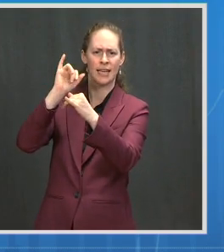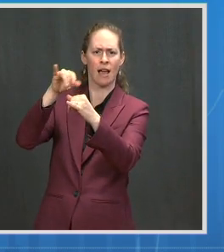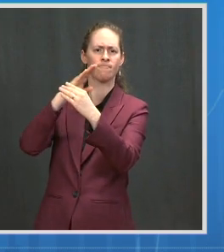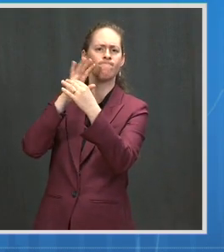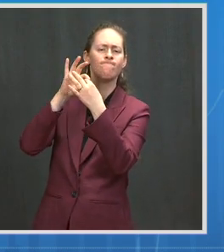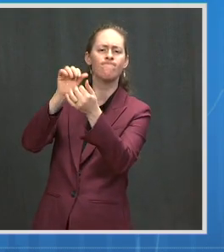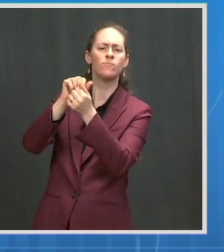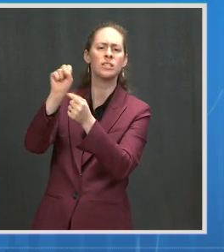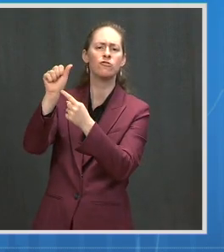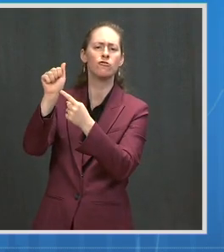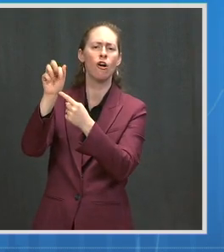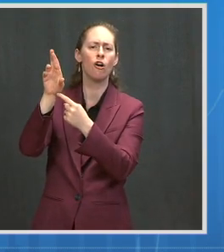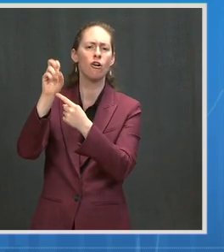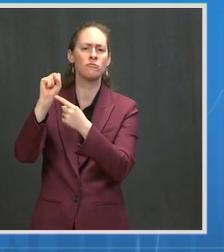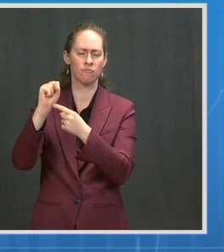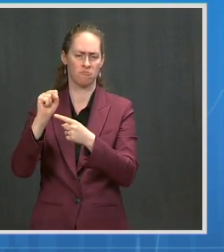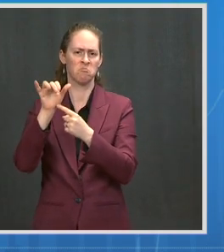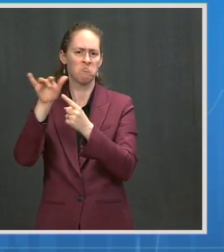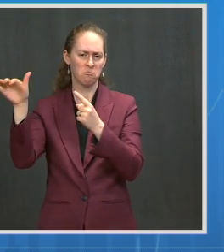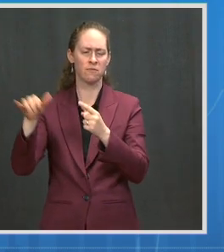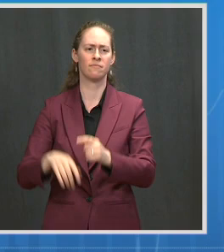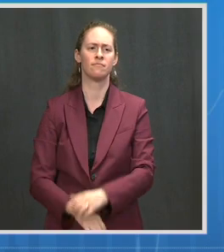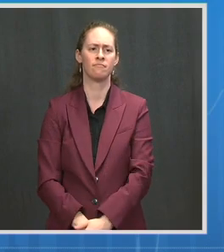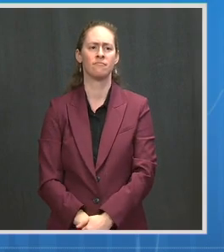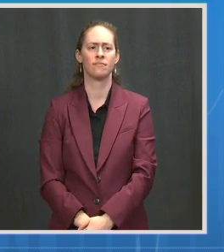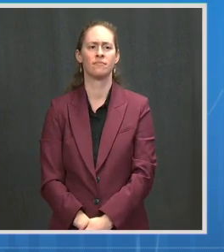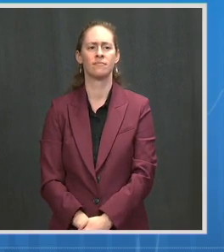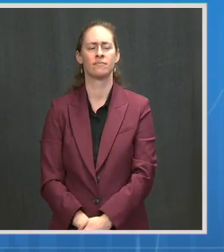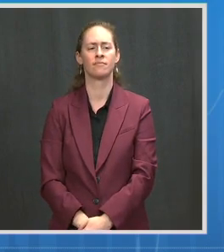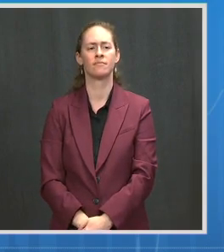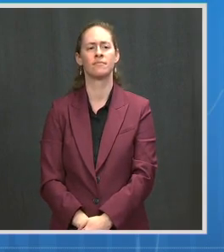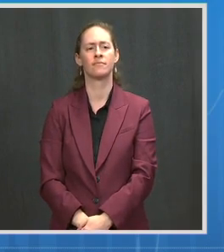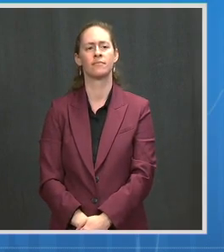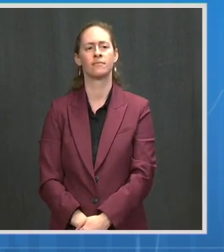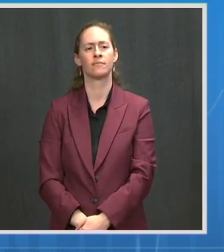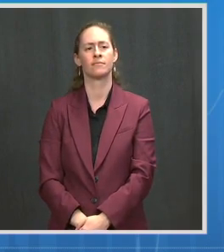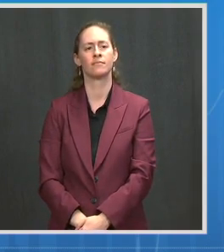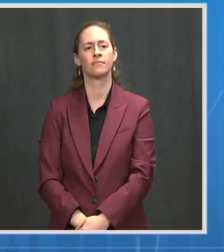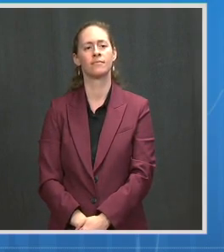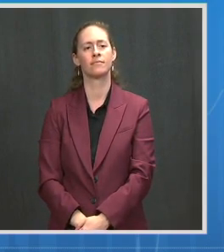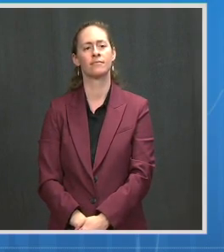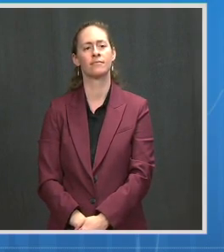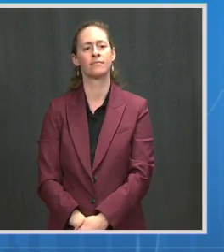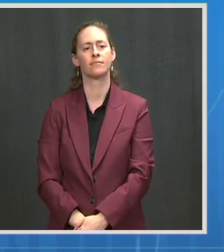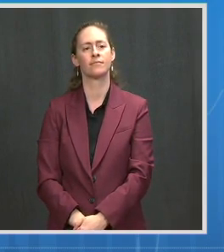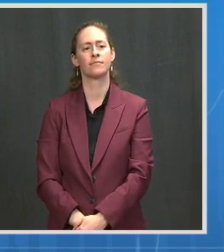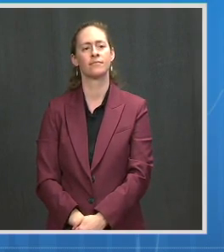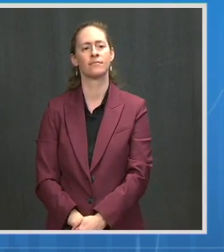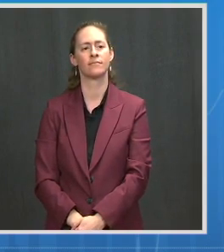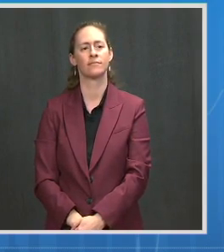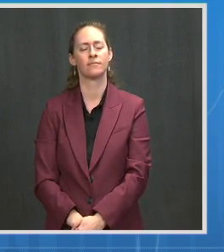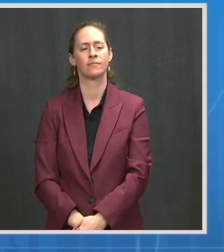that are very encouraging regarding protection against the known variants. Next slide.